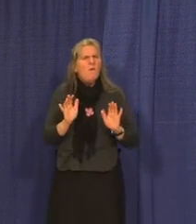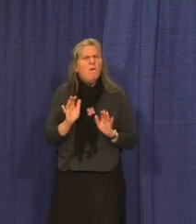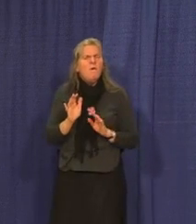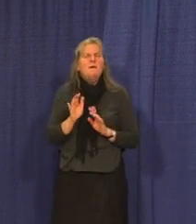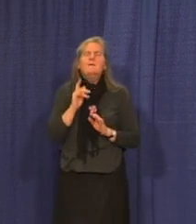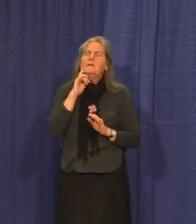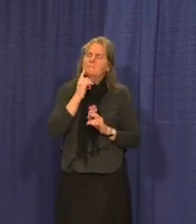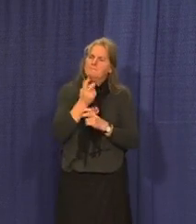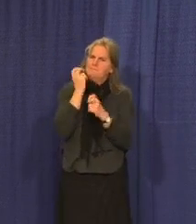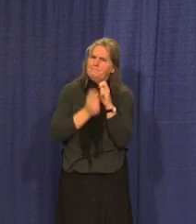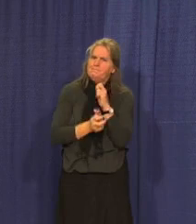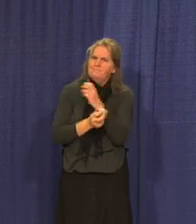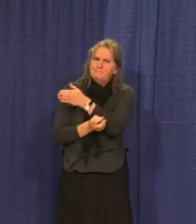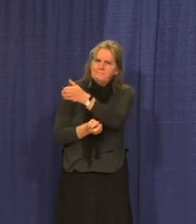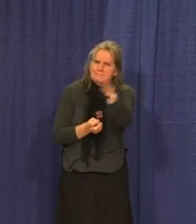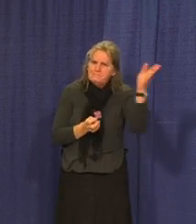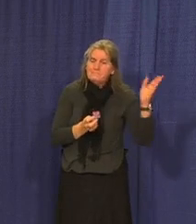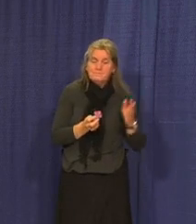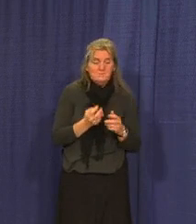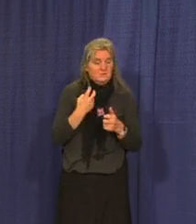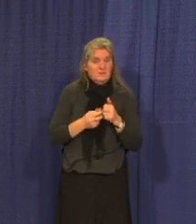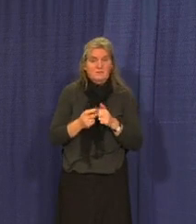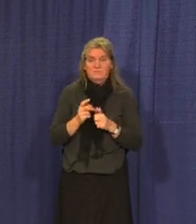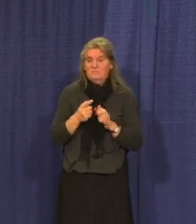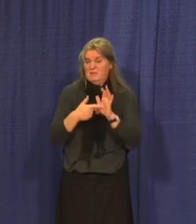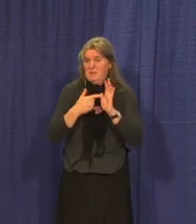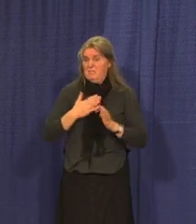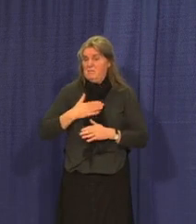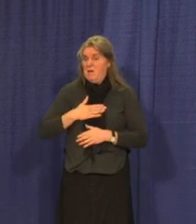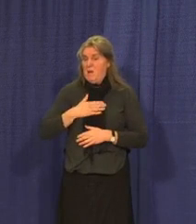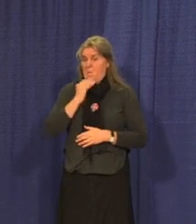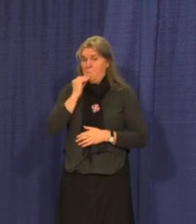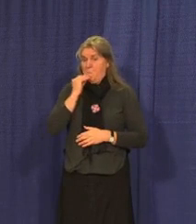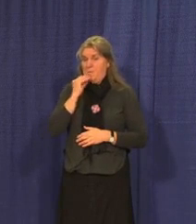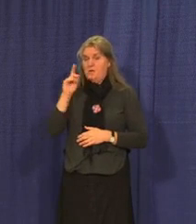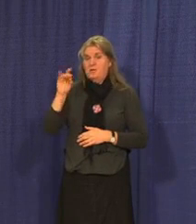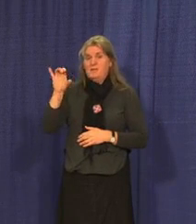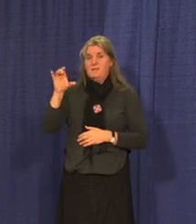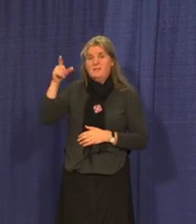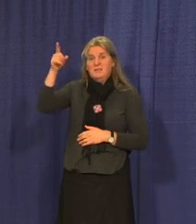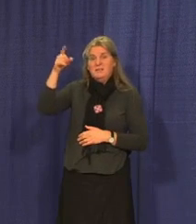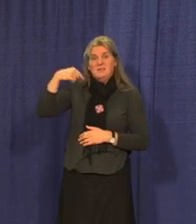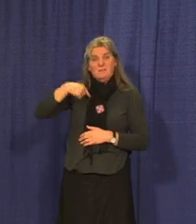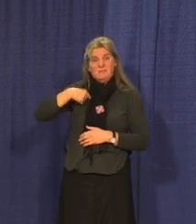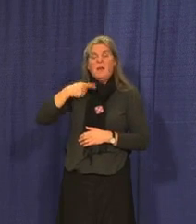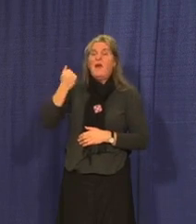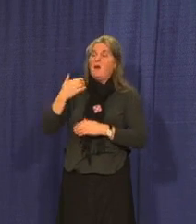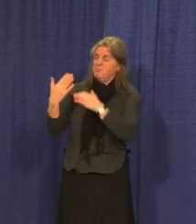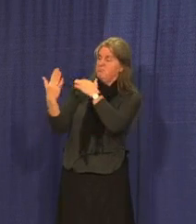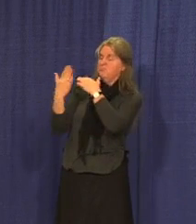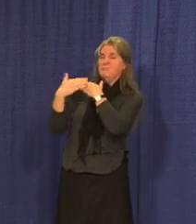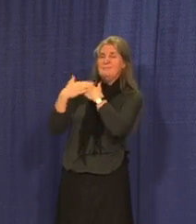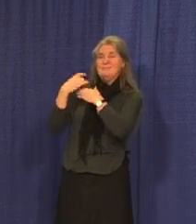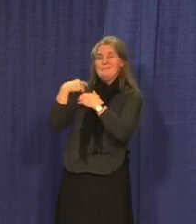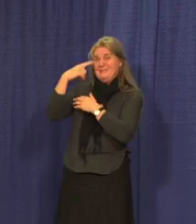need to be avoided. I know it is difficult, and it was difficult, for example, with my community of Dawson when we